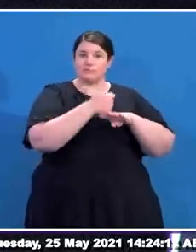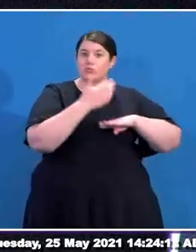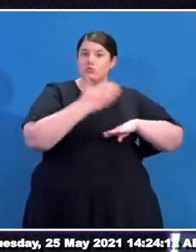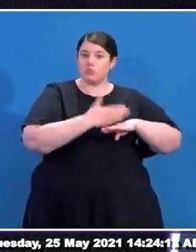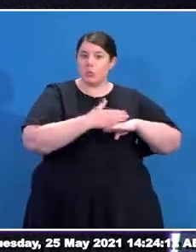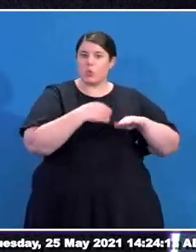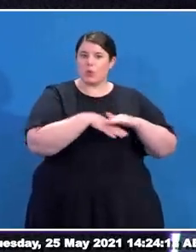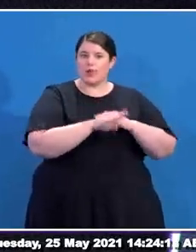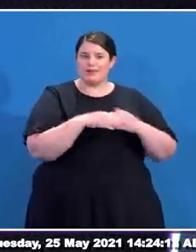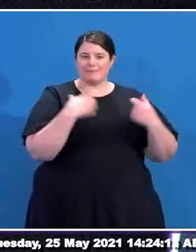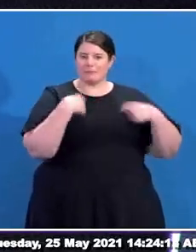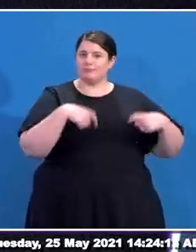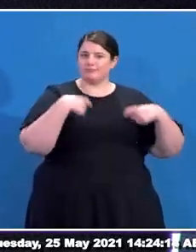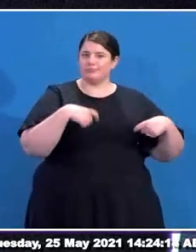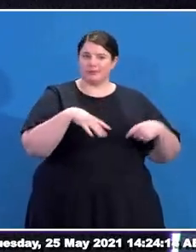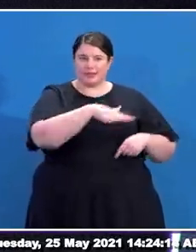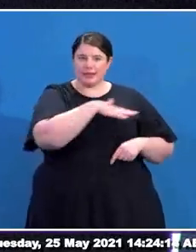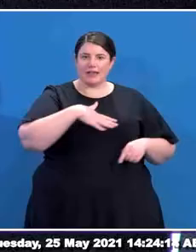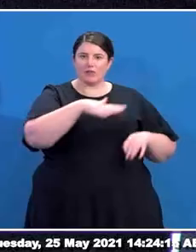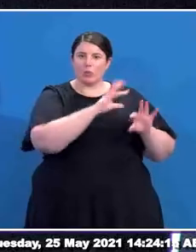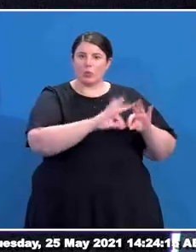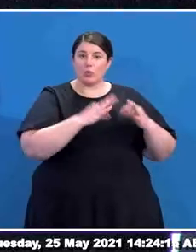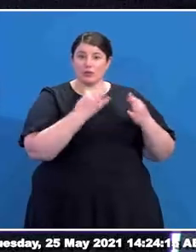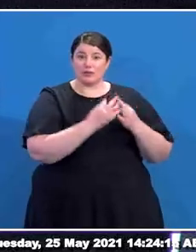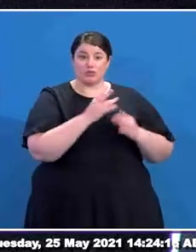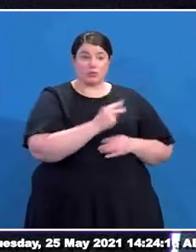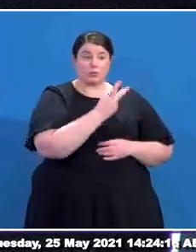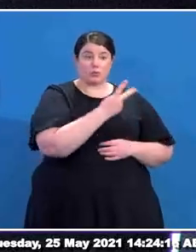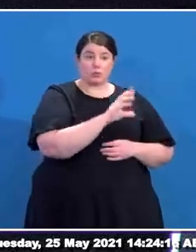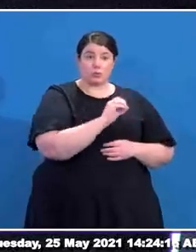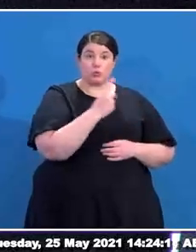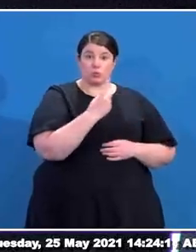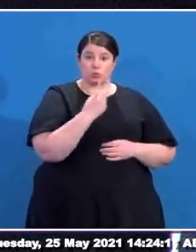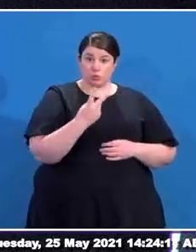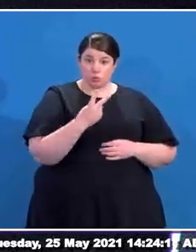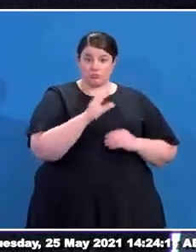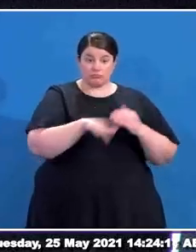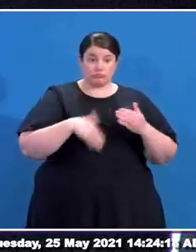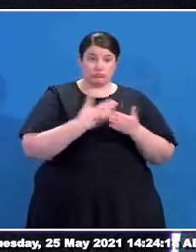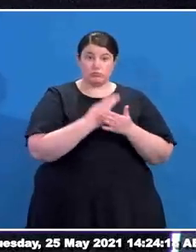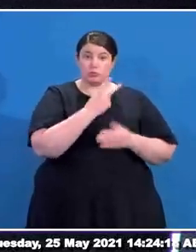welfare sector organisation from 2012 to 2016; is that right?